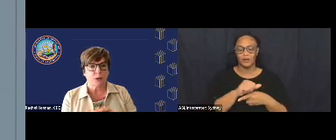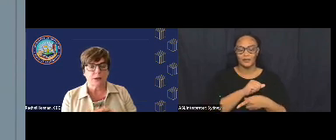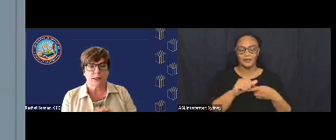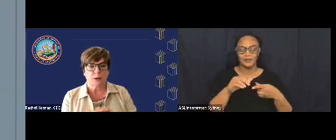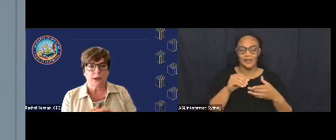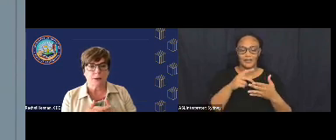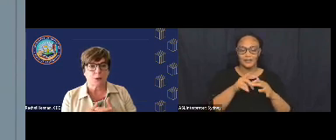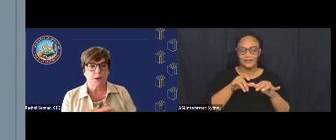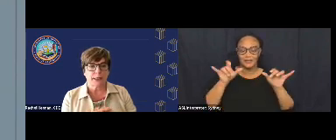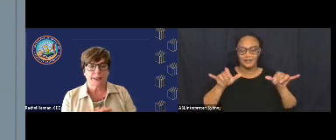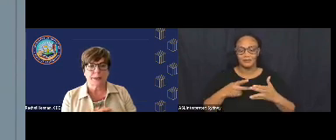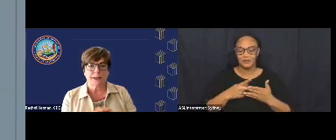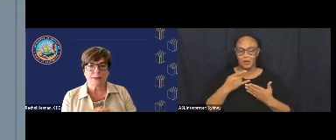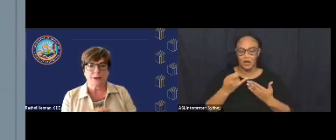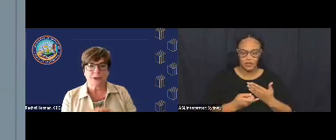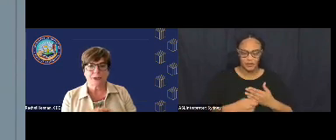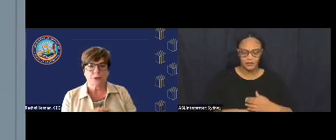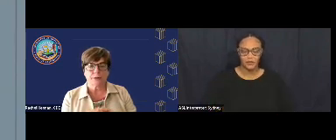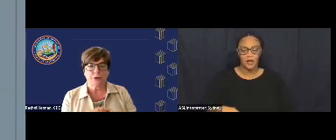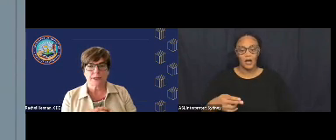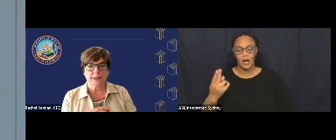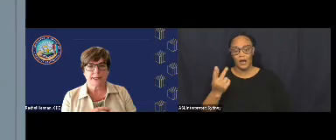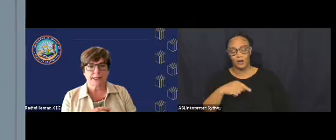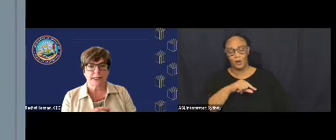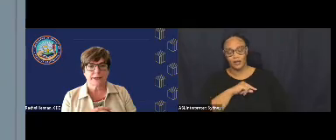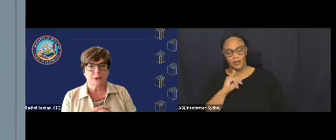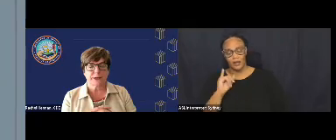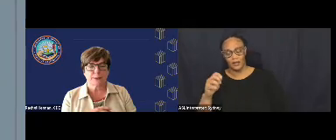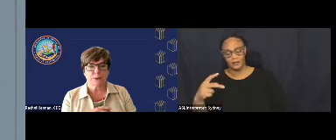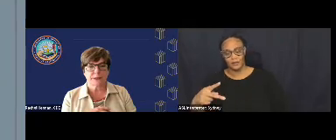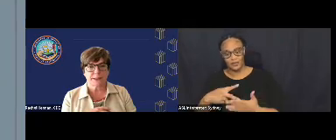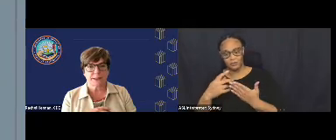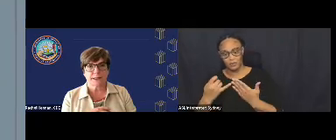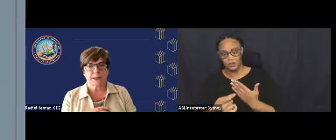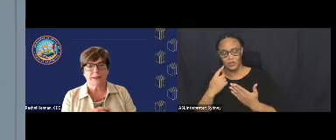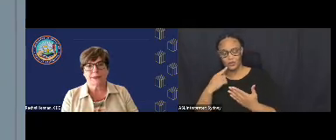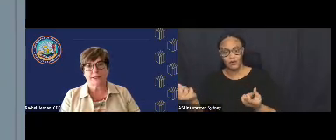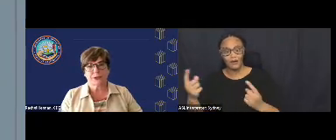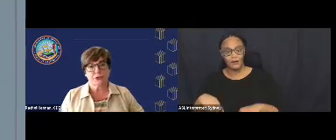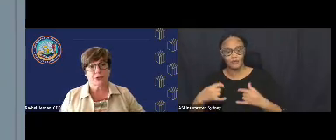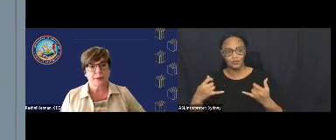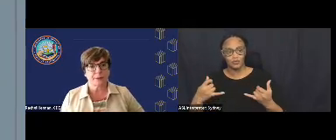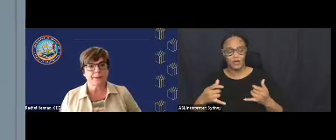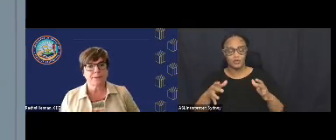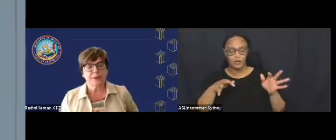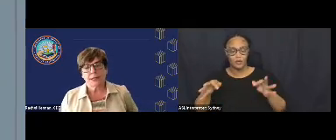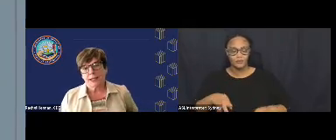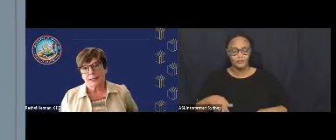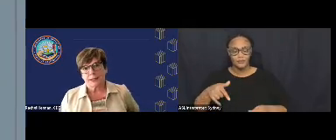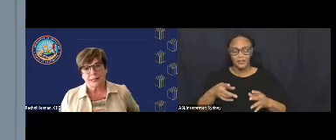highqual high quality IEPs project who have joined us today to explore this um essential topic. And